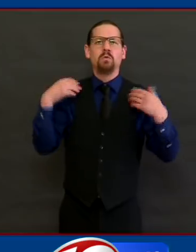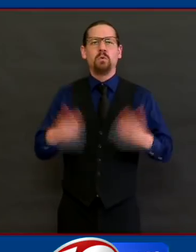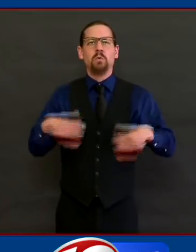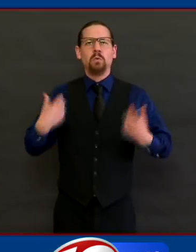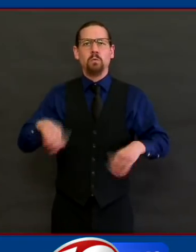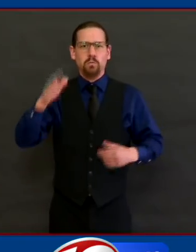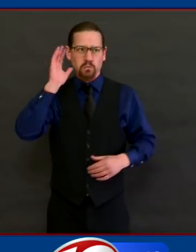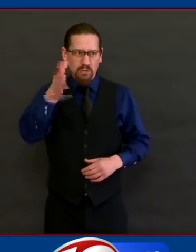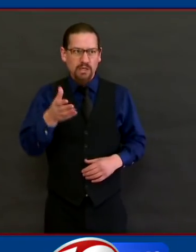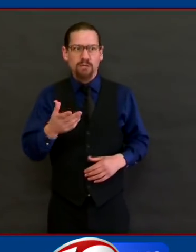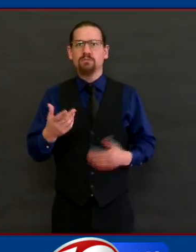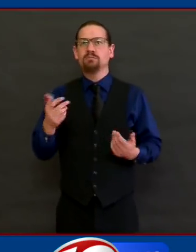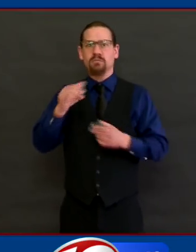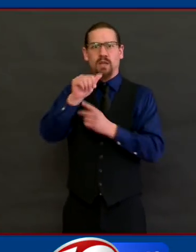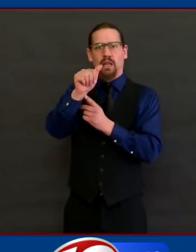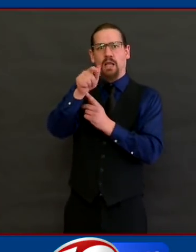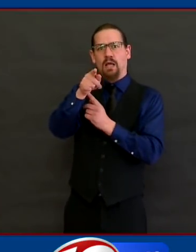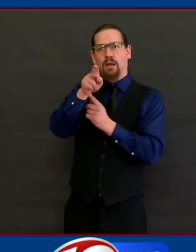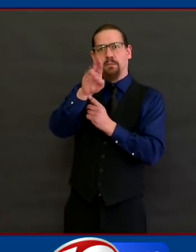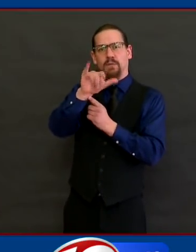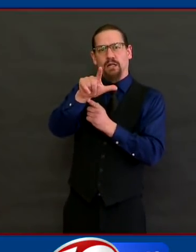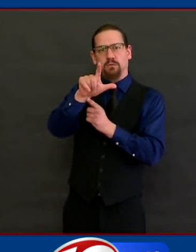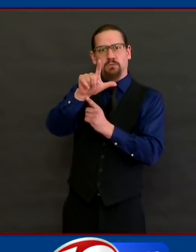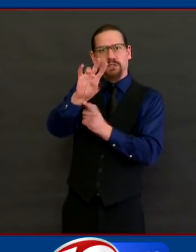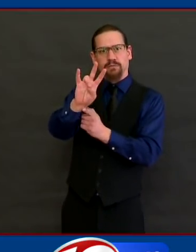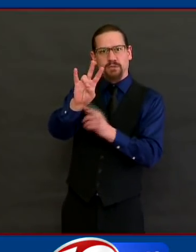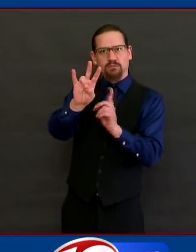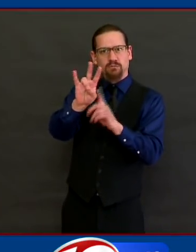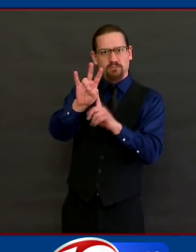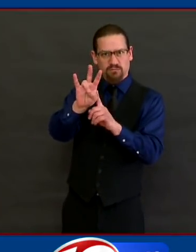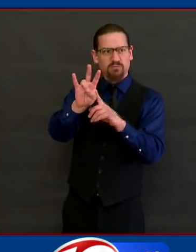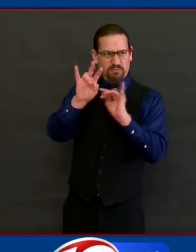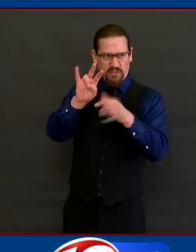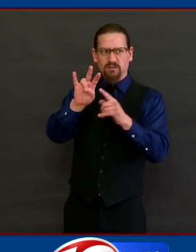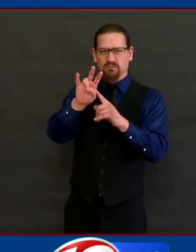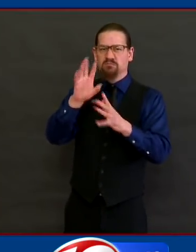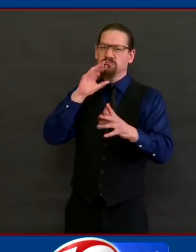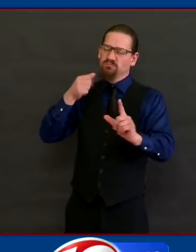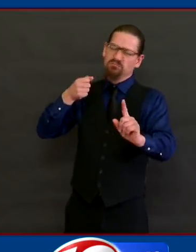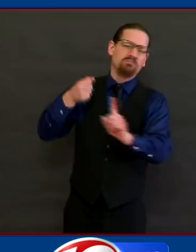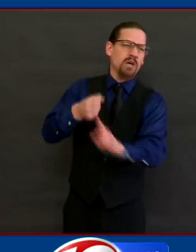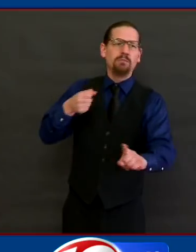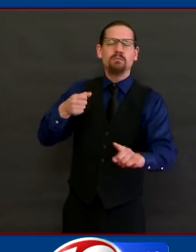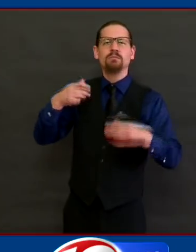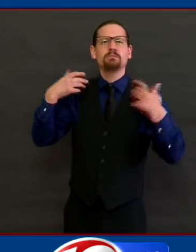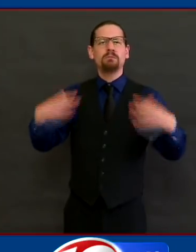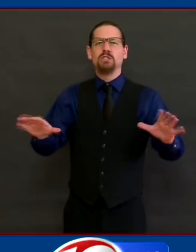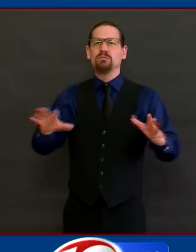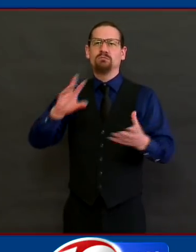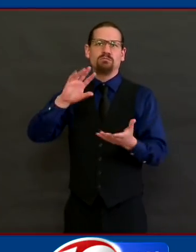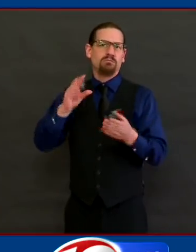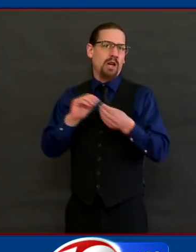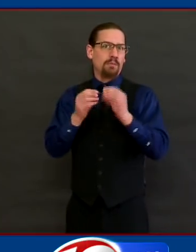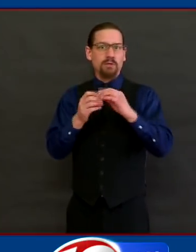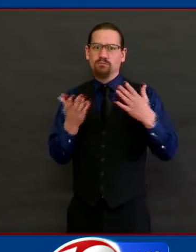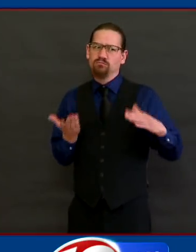COMES SOONER, PROBABLY CLOSER TO APRIL 27. OBVIOUSLY, THE PEAK IS MUCH HIGHER.